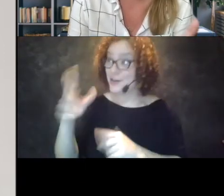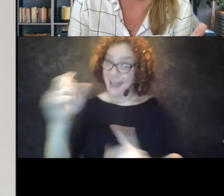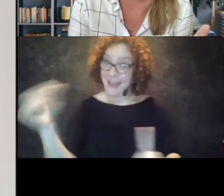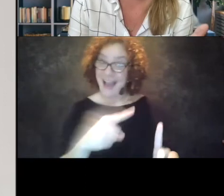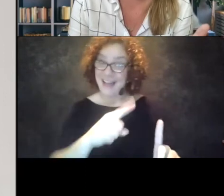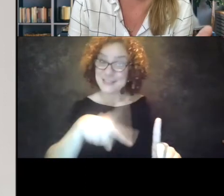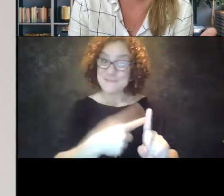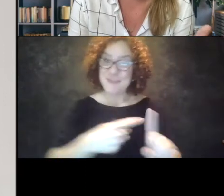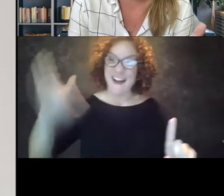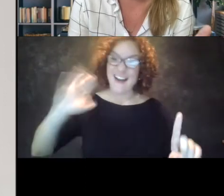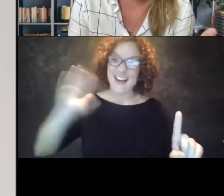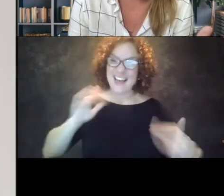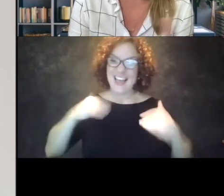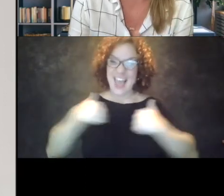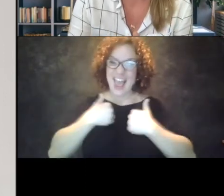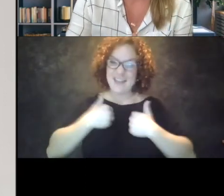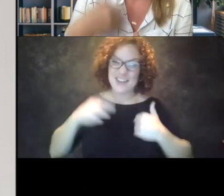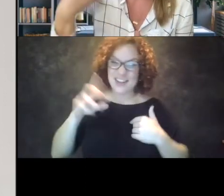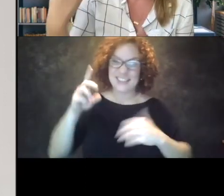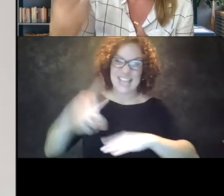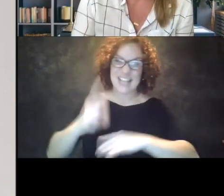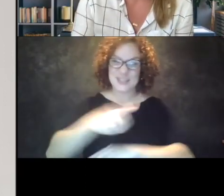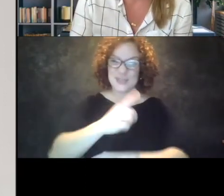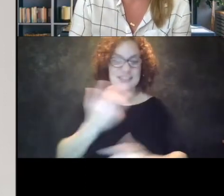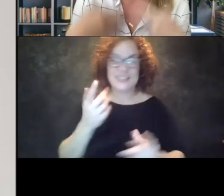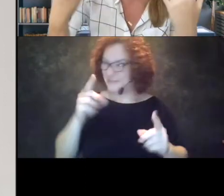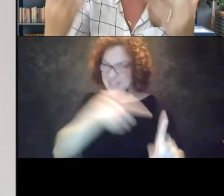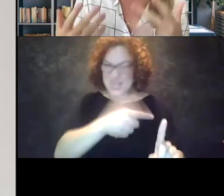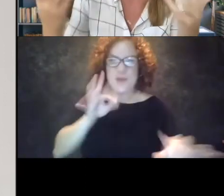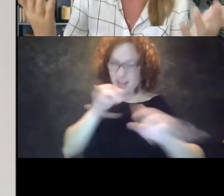animals, he'll tell you everything, like, I would try to, you know, think of something